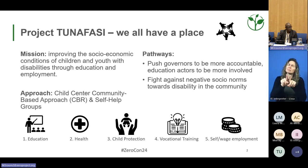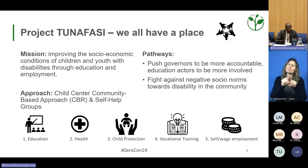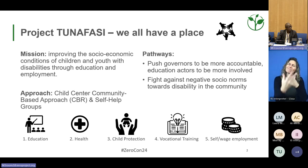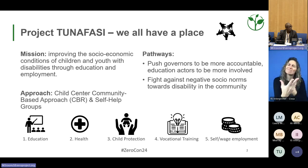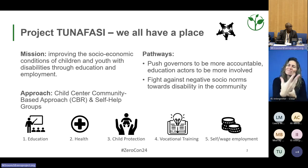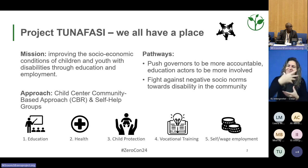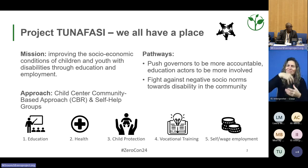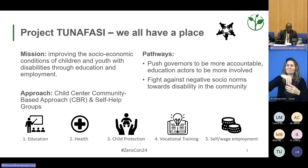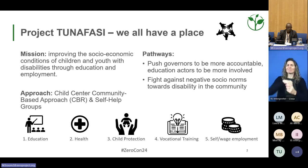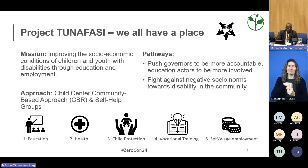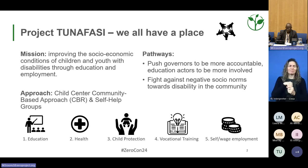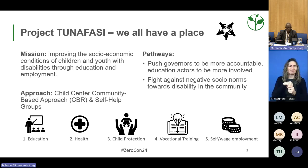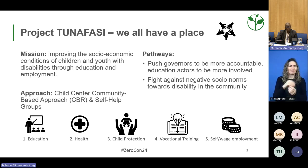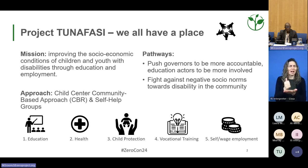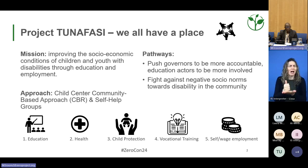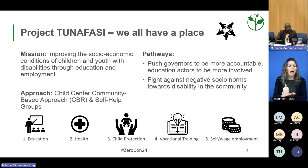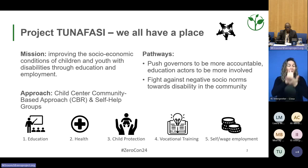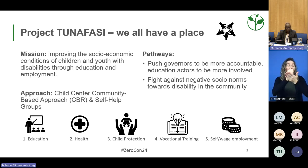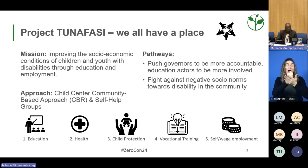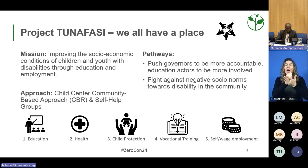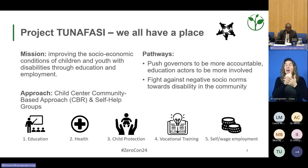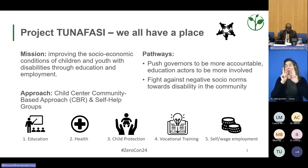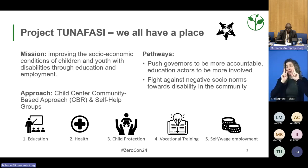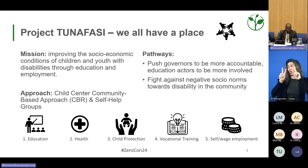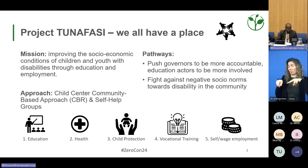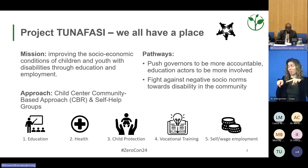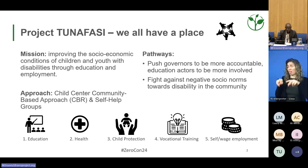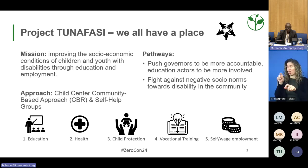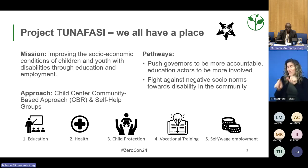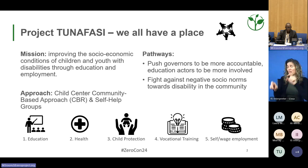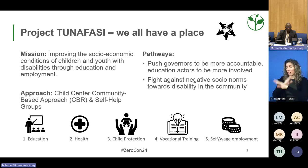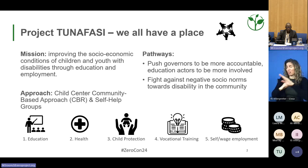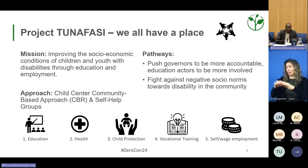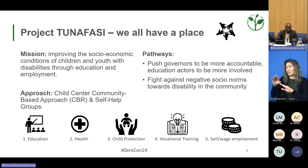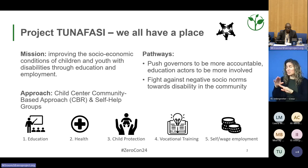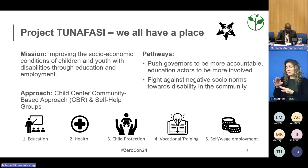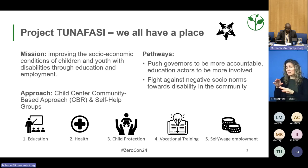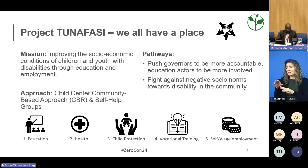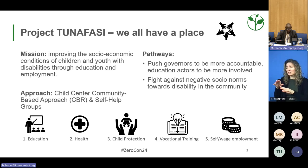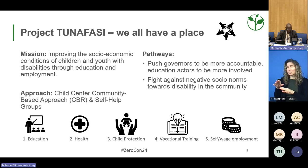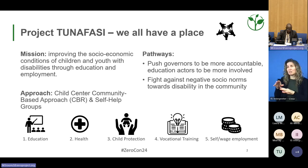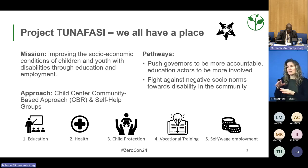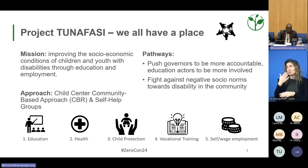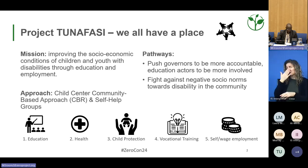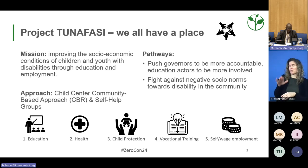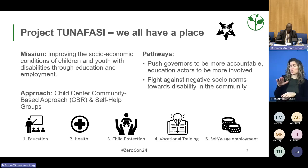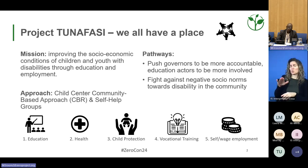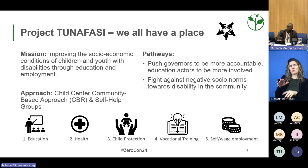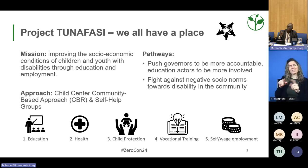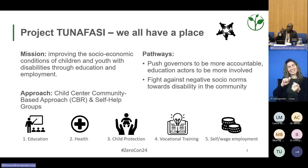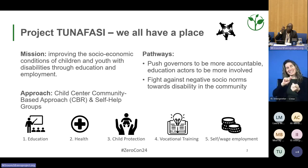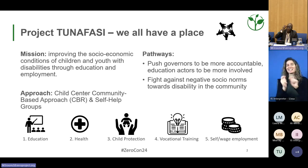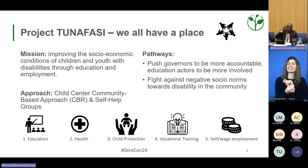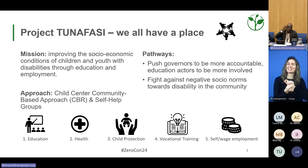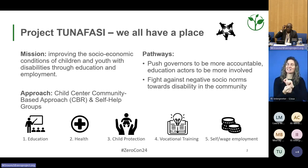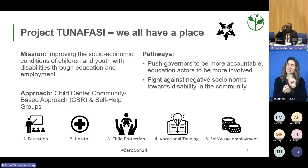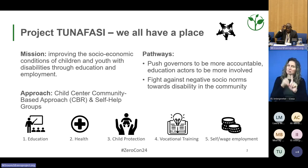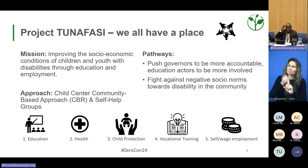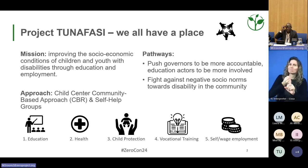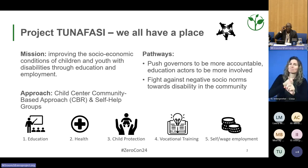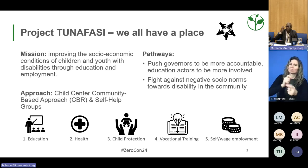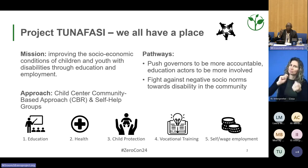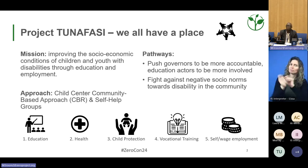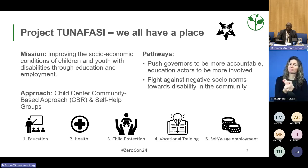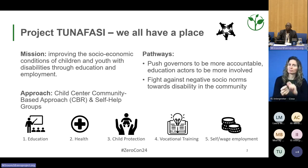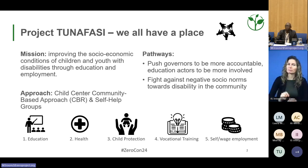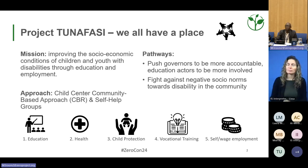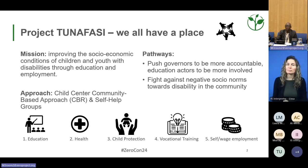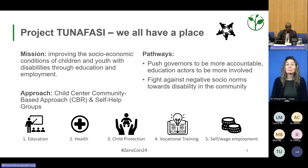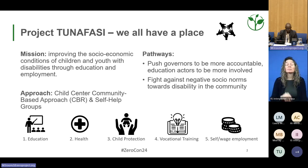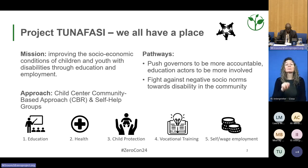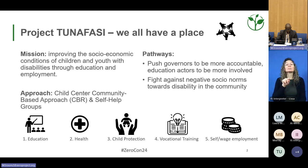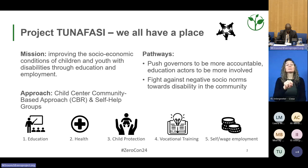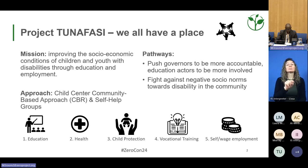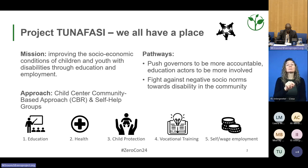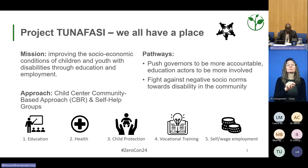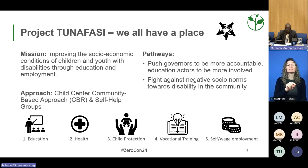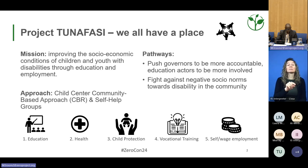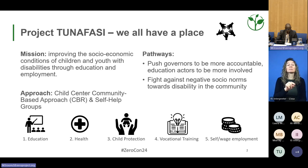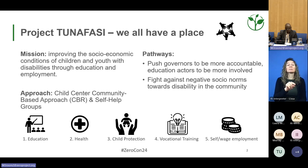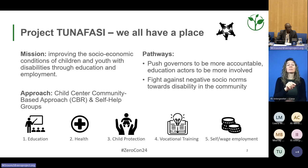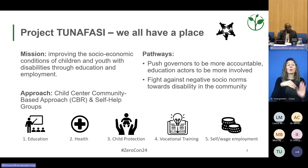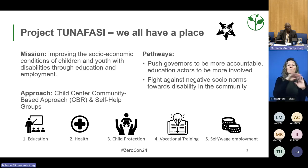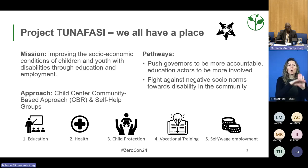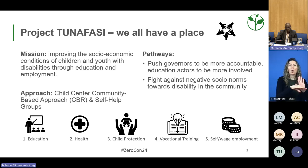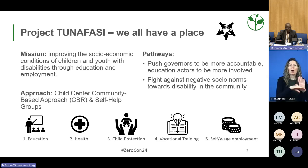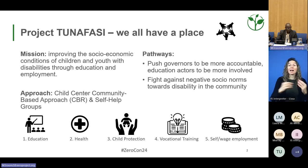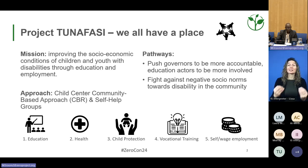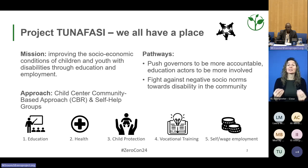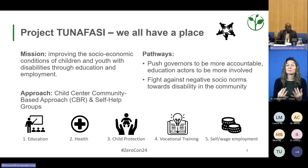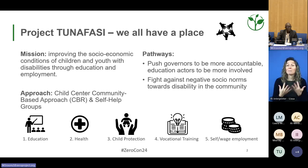social norms against disability. The program has been inspired from the Karuna Foundation Nepal,